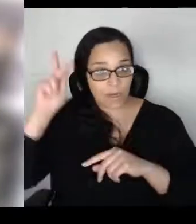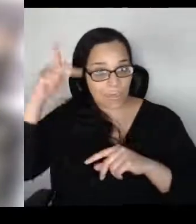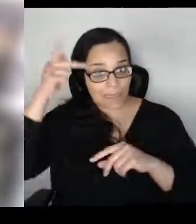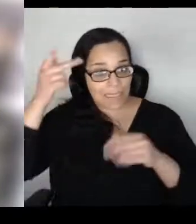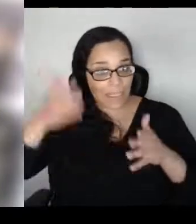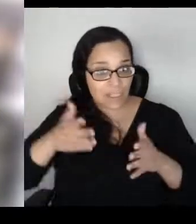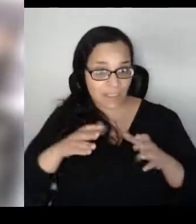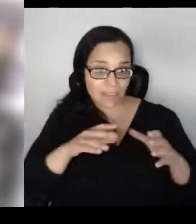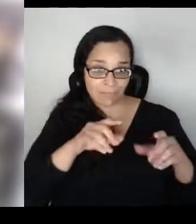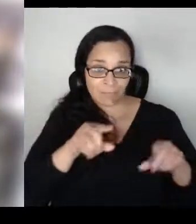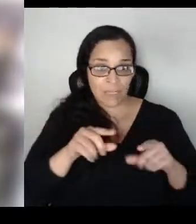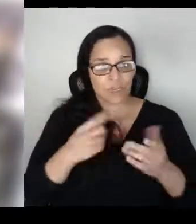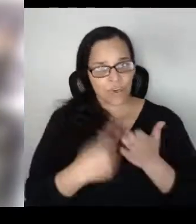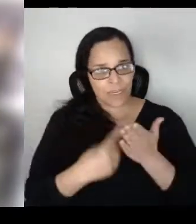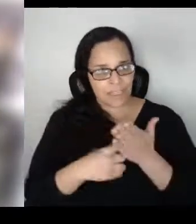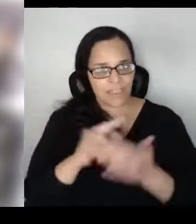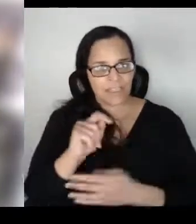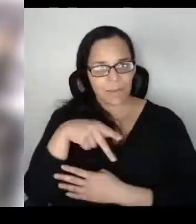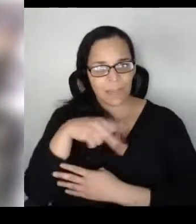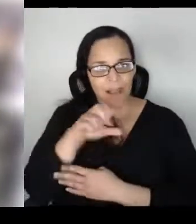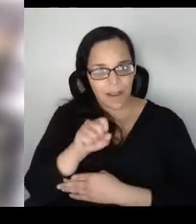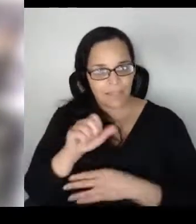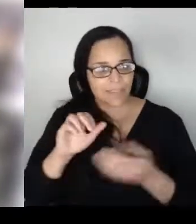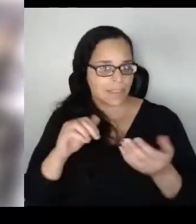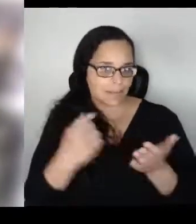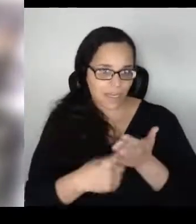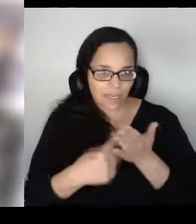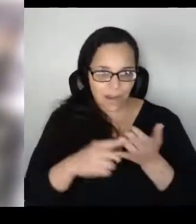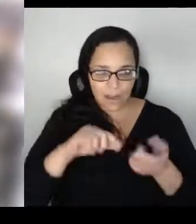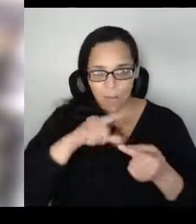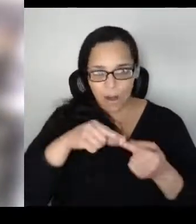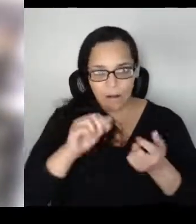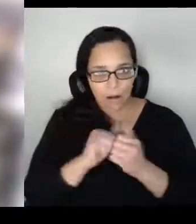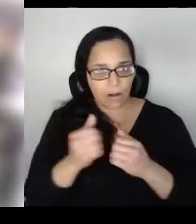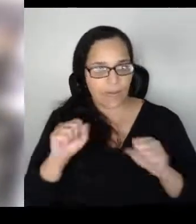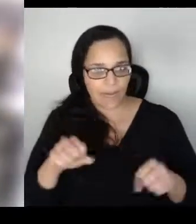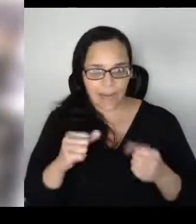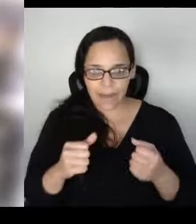and to talk about how we can have some kind of permanent solution for people